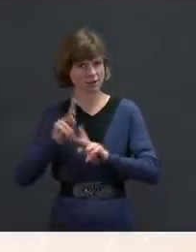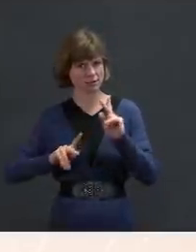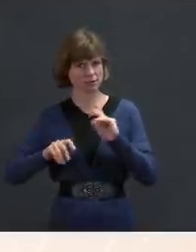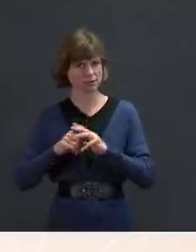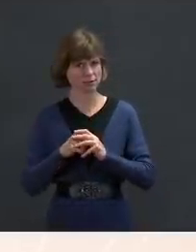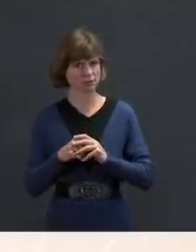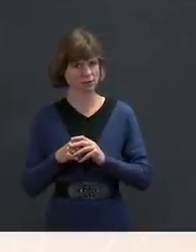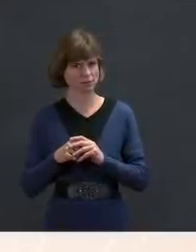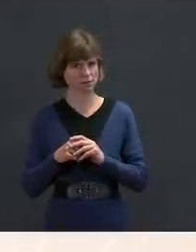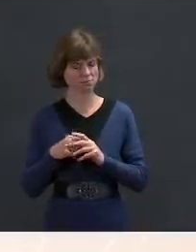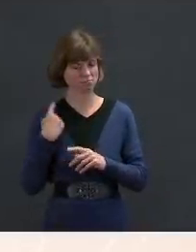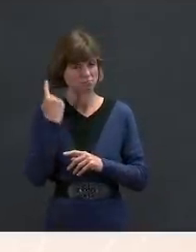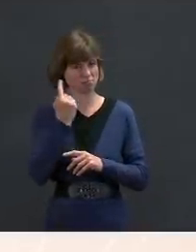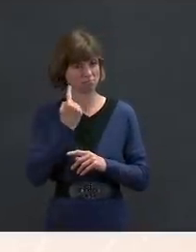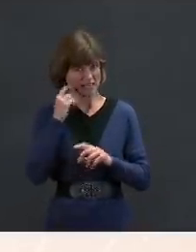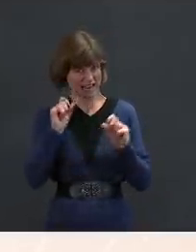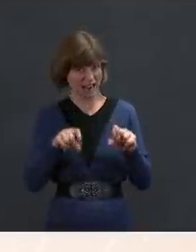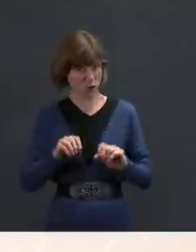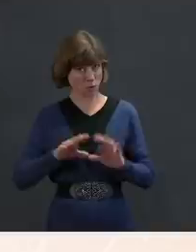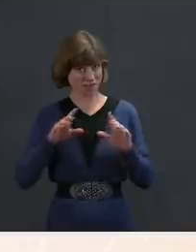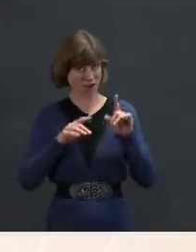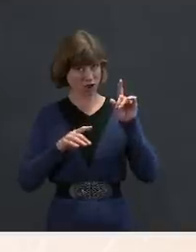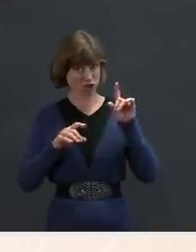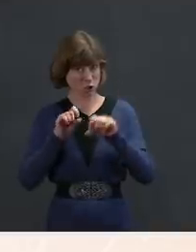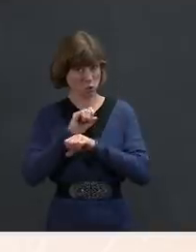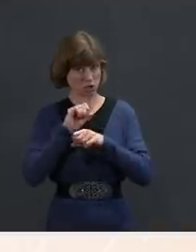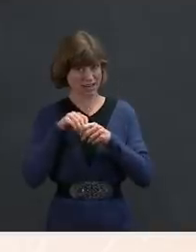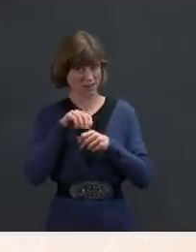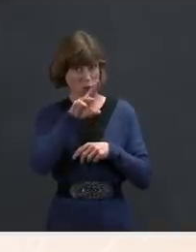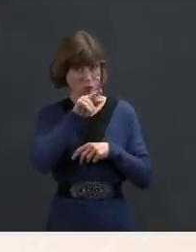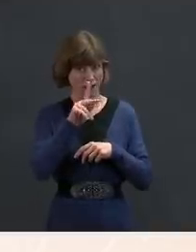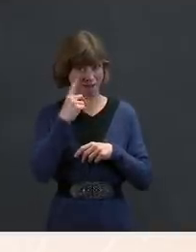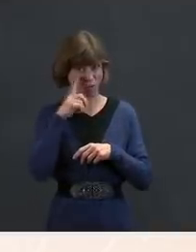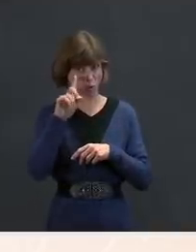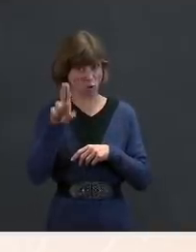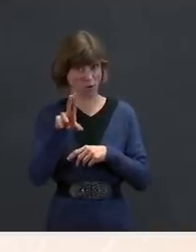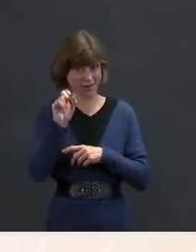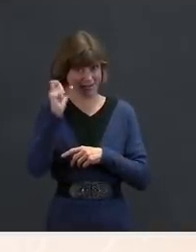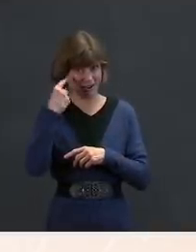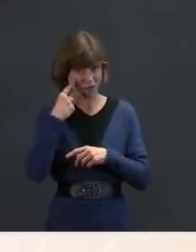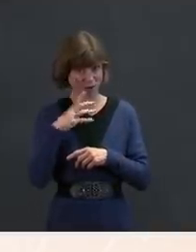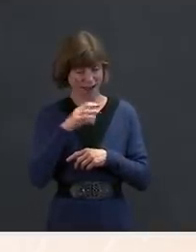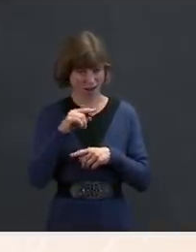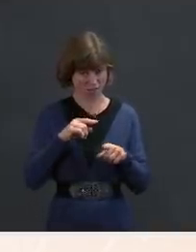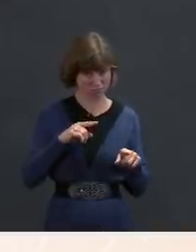whether she was working in the UK for the United States government, and whether she does actually, as far as you're concerned,